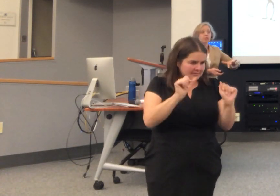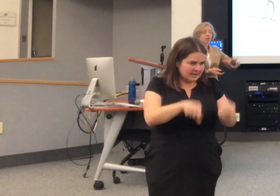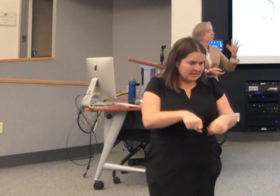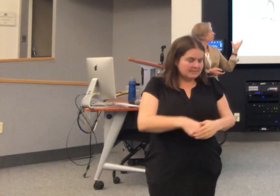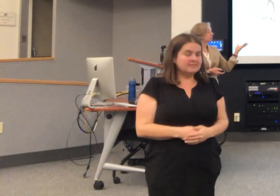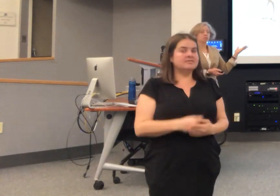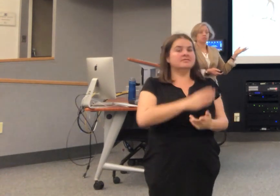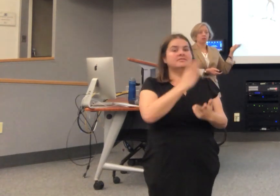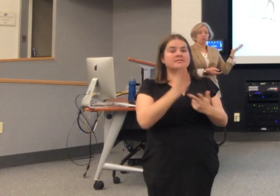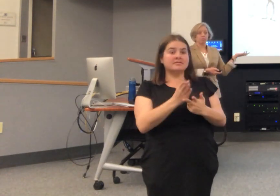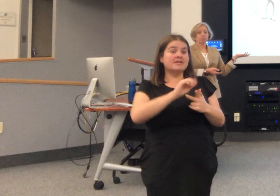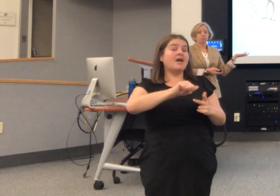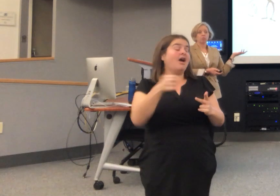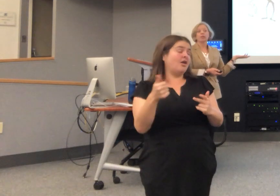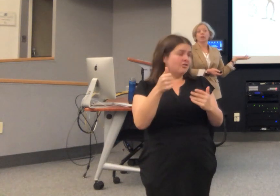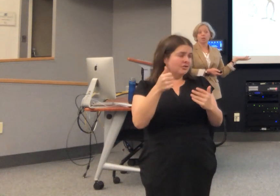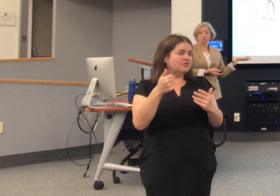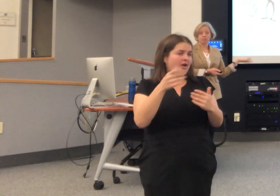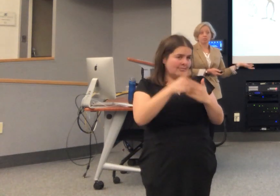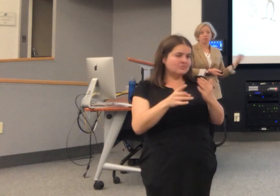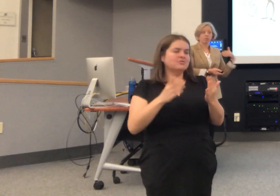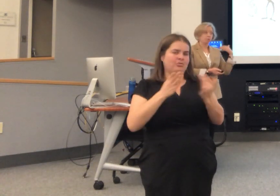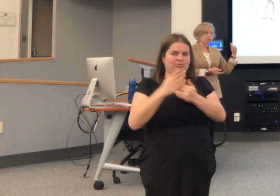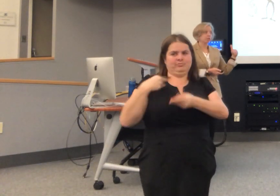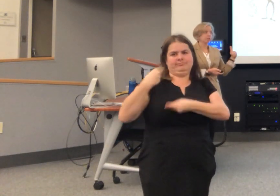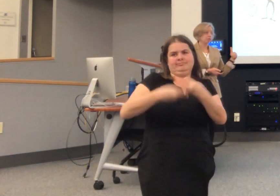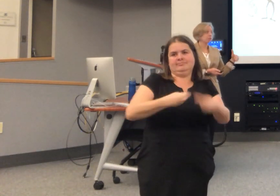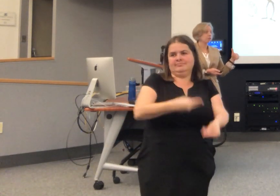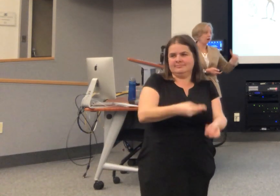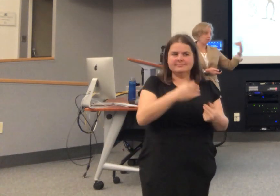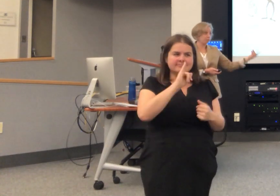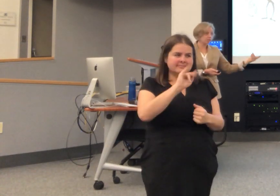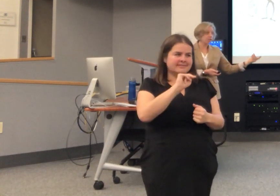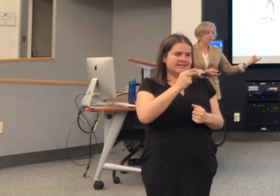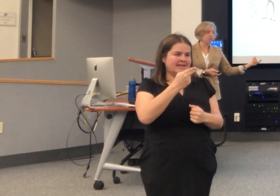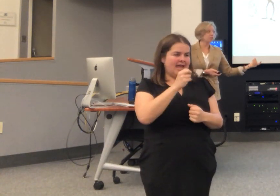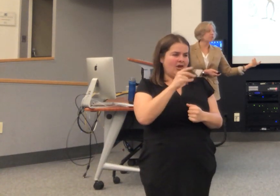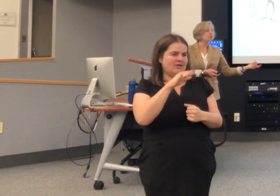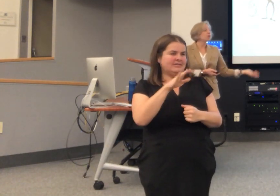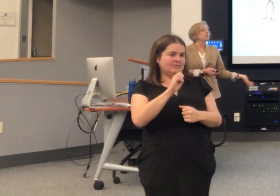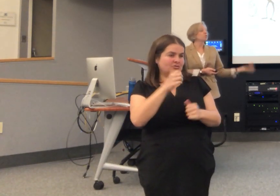gets transferred is through inheritance. So remember we said it's life of the author plus 70 years?